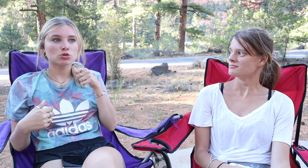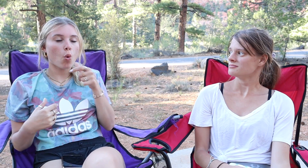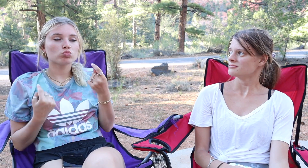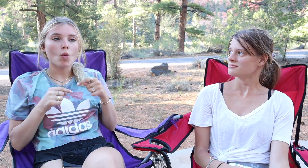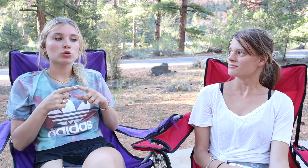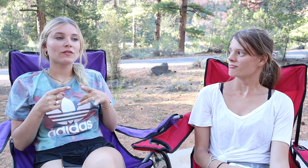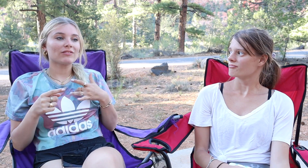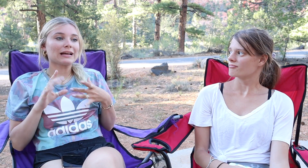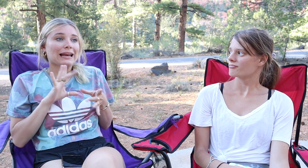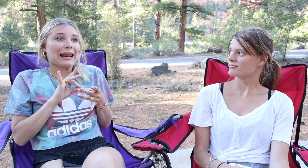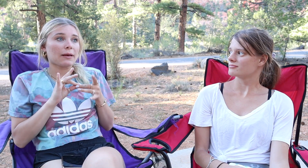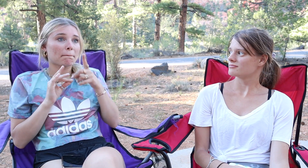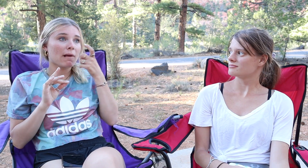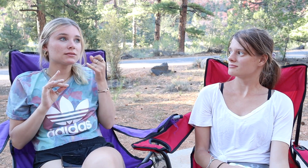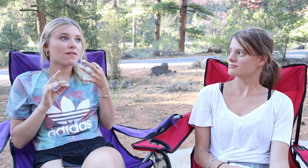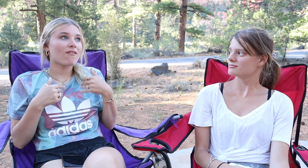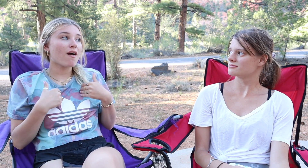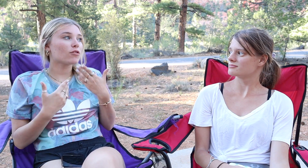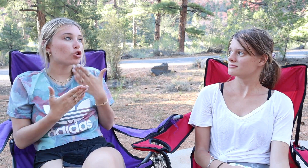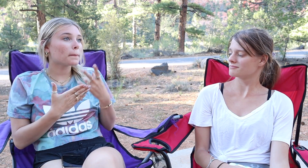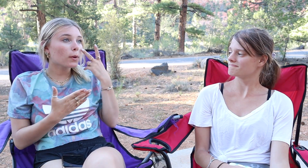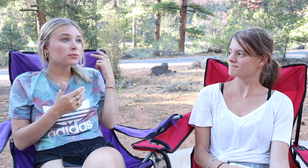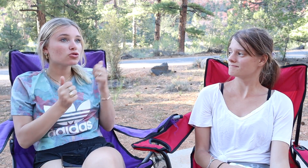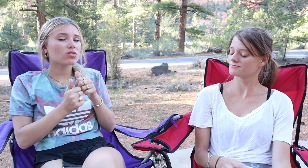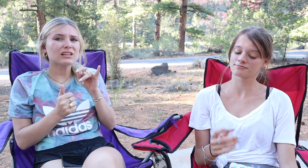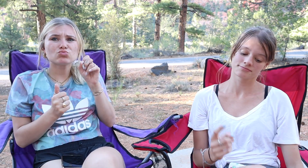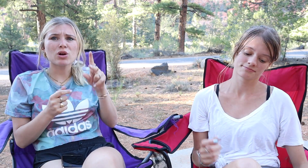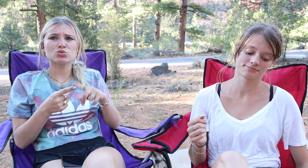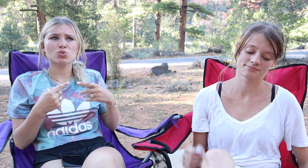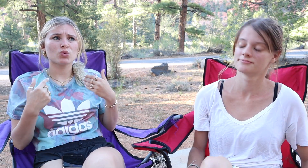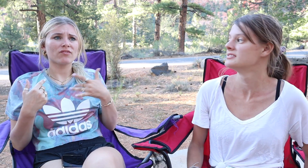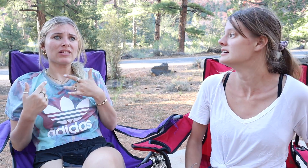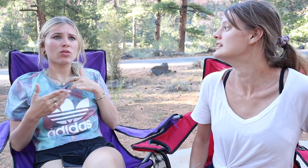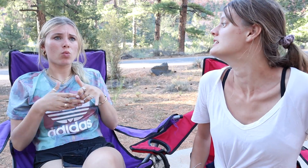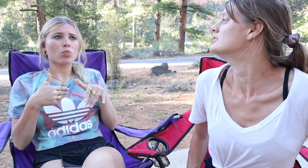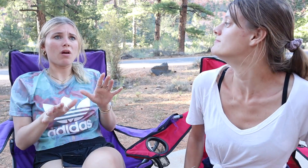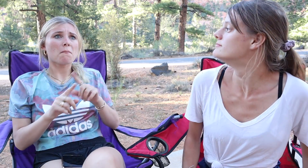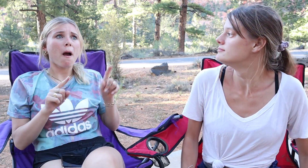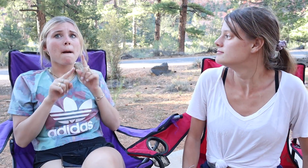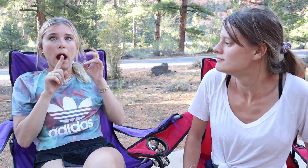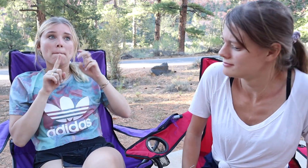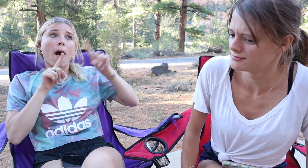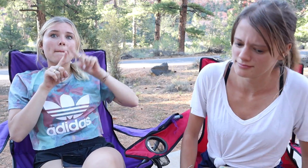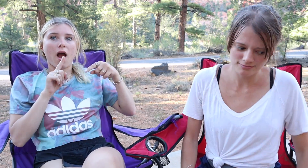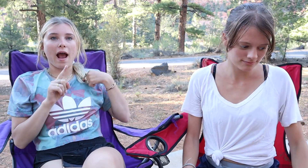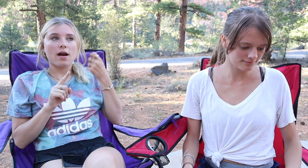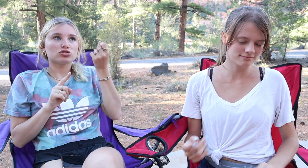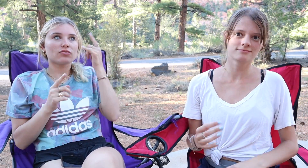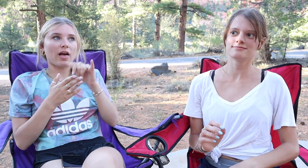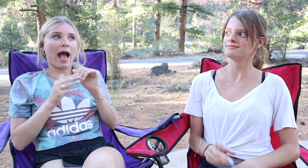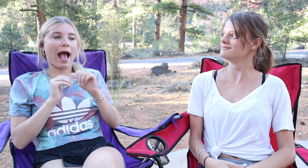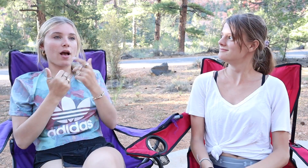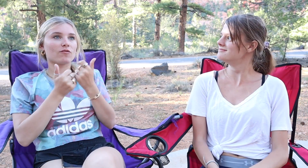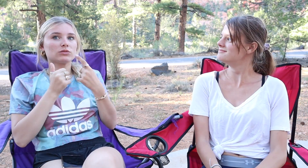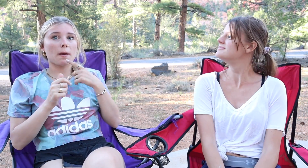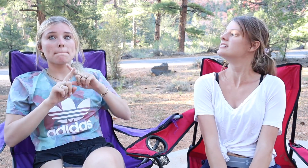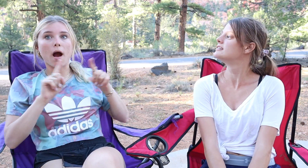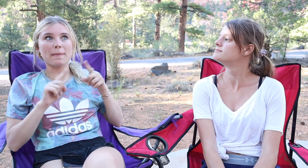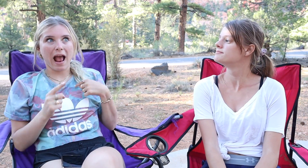and don't try to feel stuck with them just because you might be made good memories with them it is ok to feel in that way but if you kept saying "but" I do understand that when people are saying "buts"